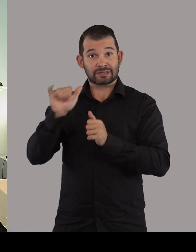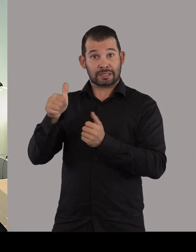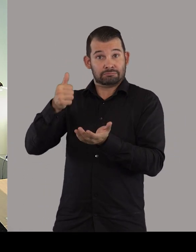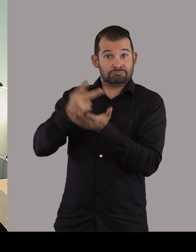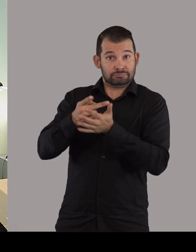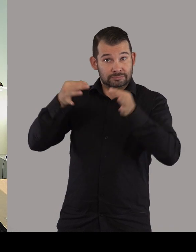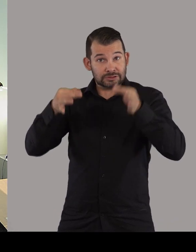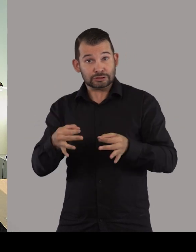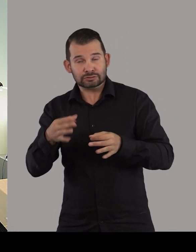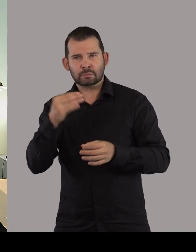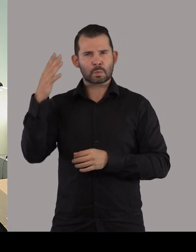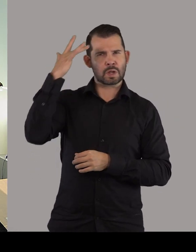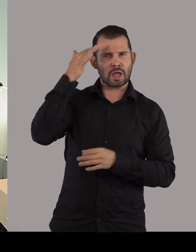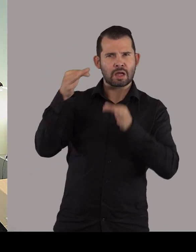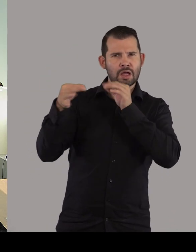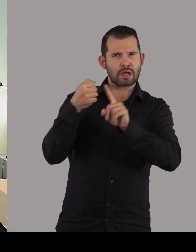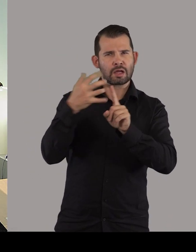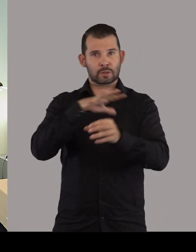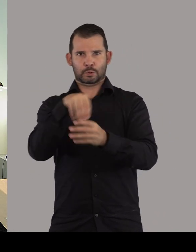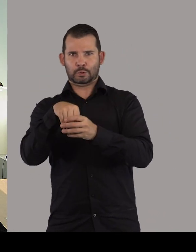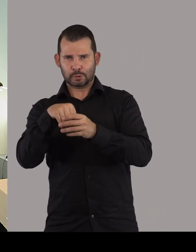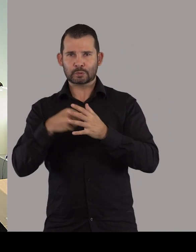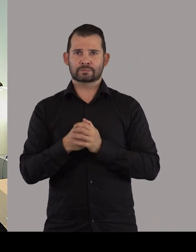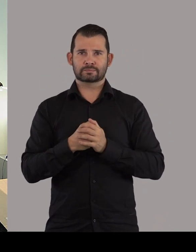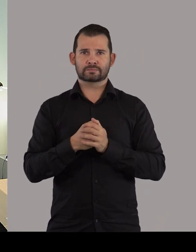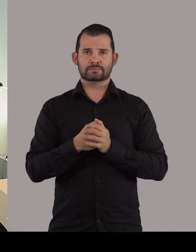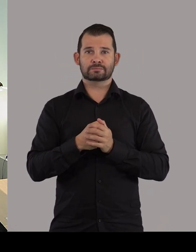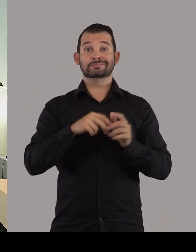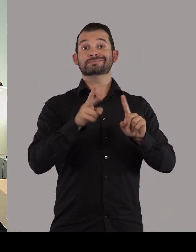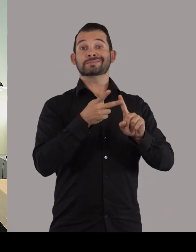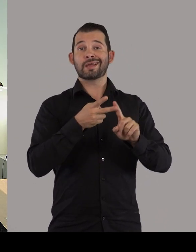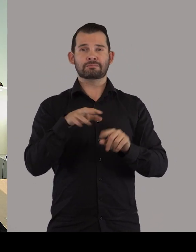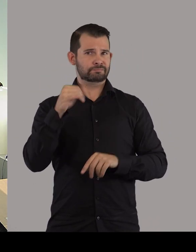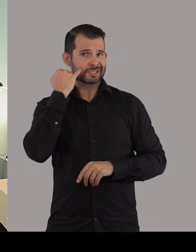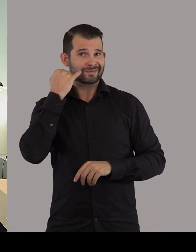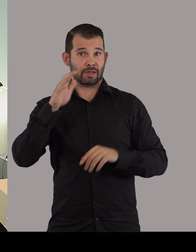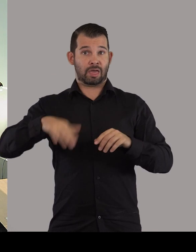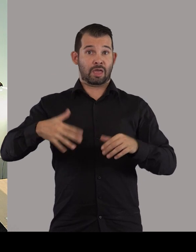Second, if you have not already had a Functional Assessment Test,